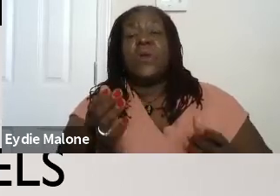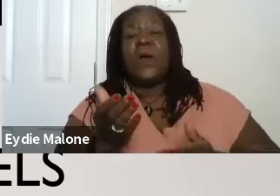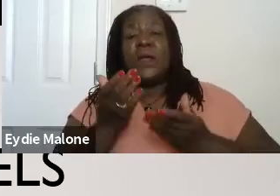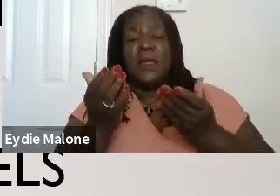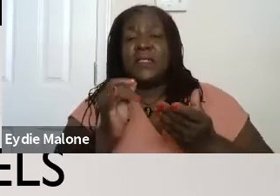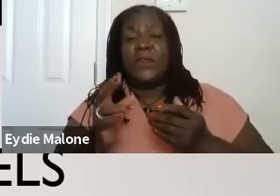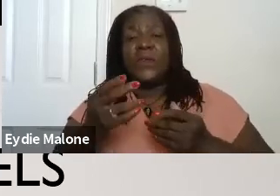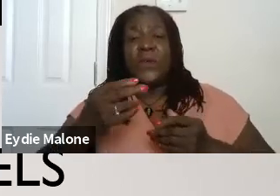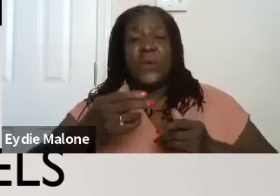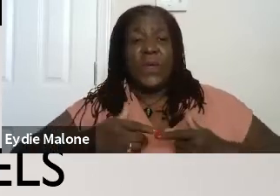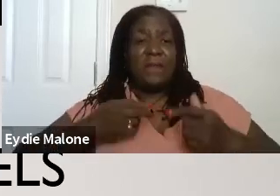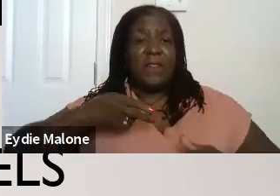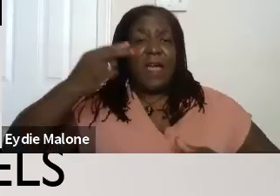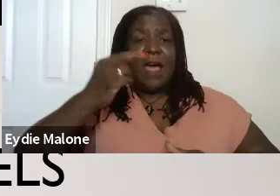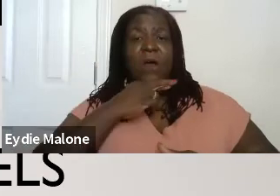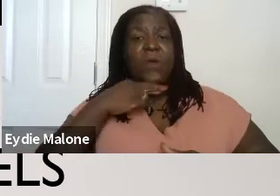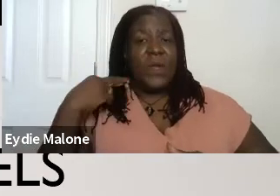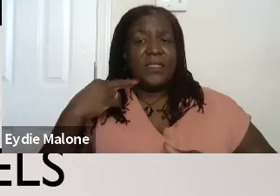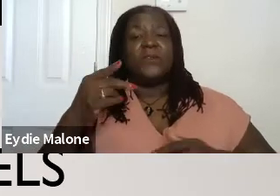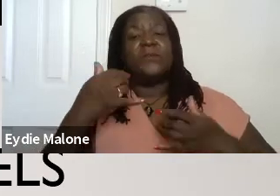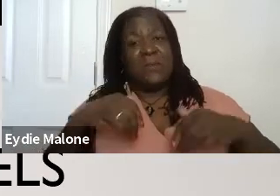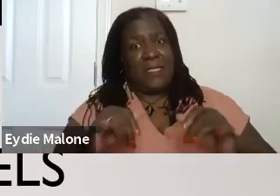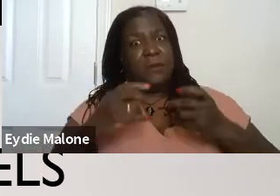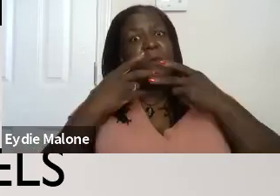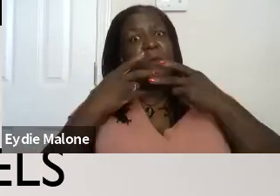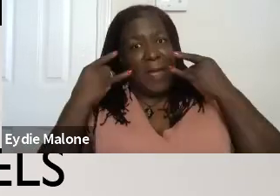counties you see, you should still be wearing a mask even if you're vaccinated when you're